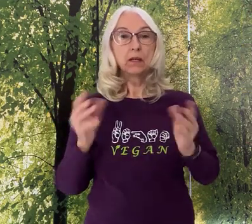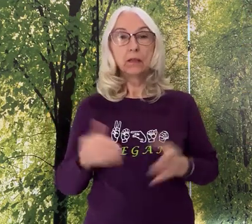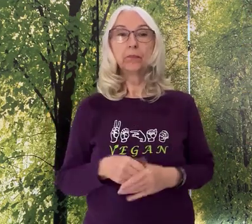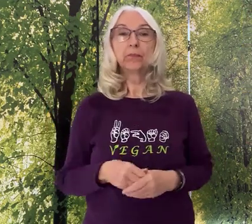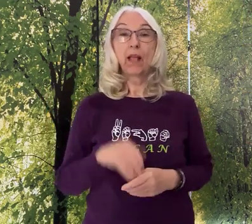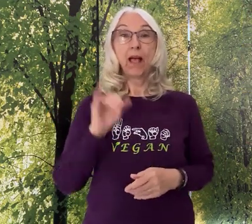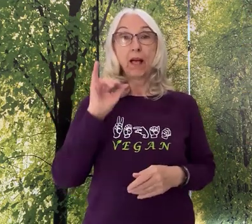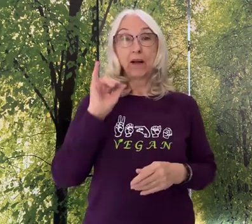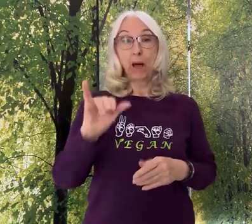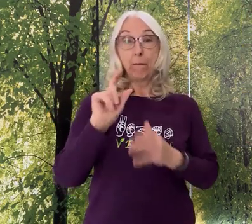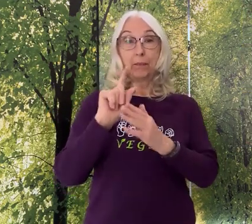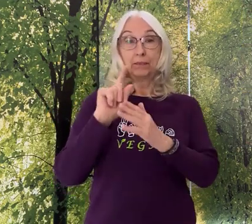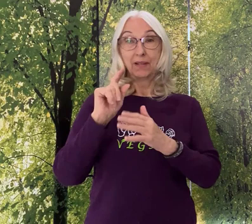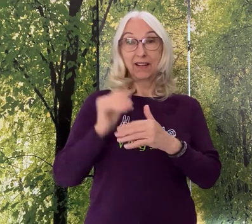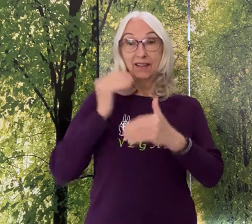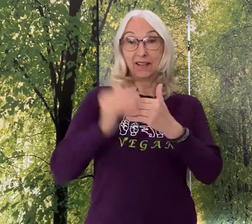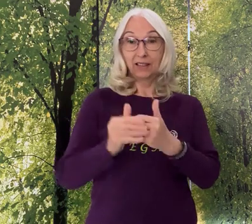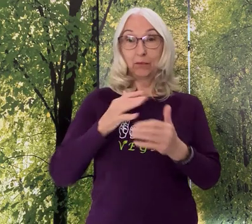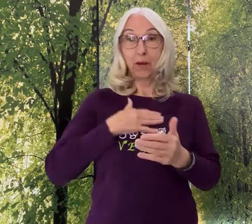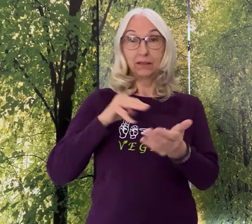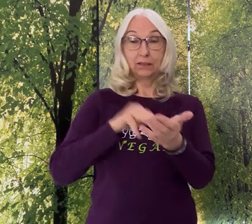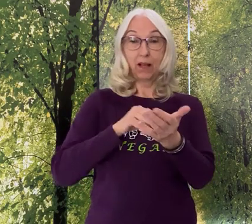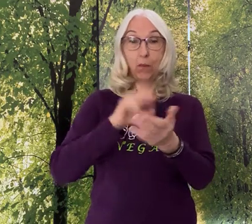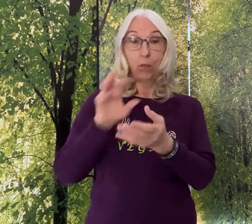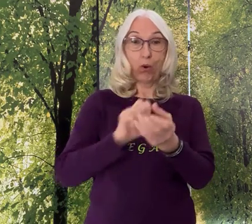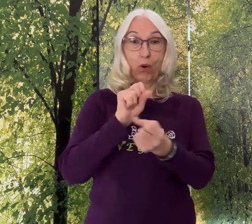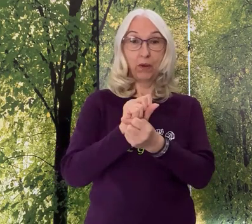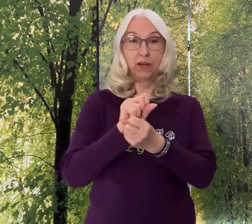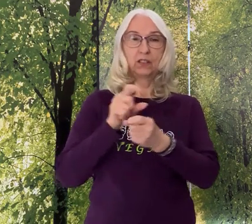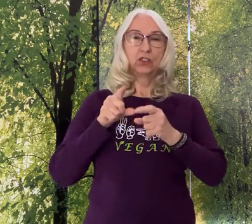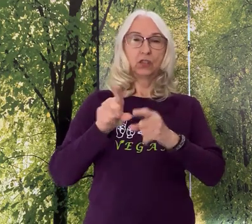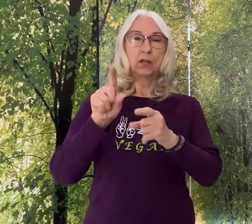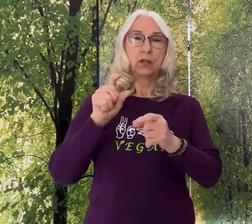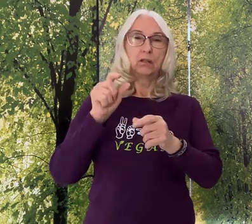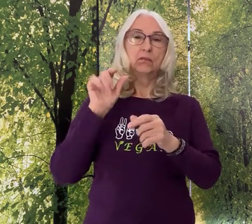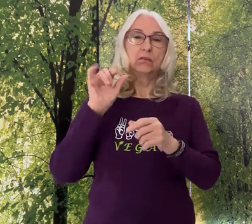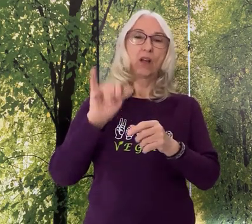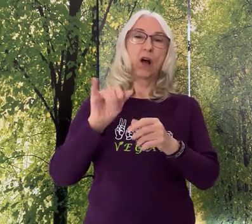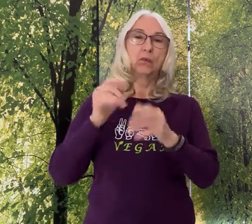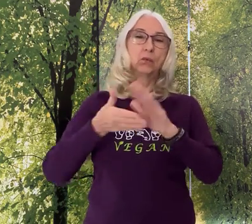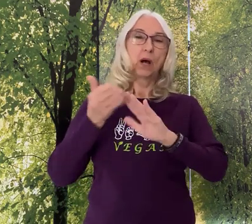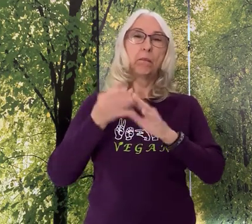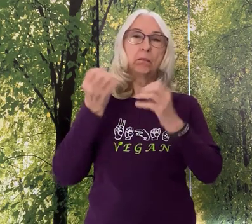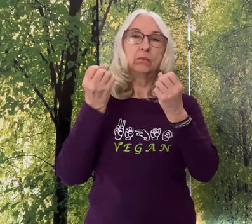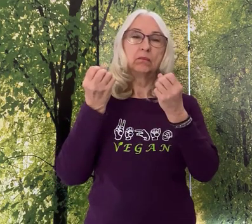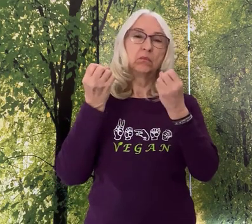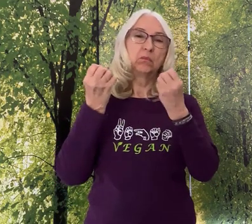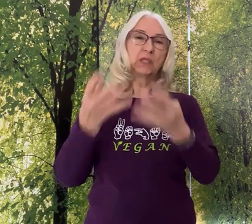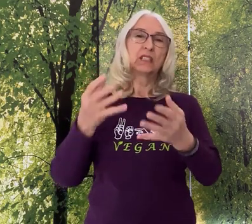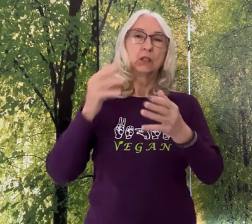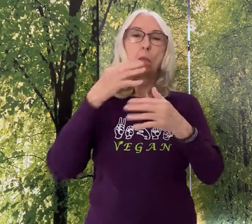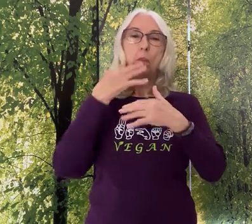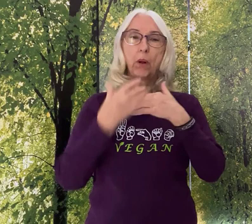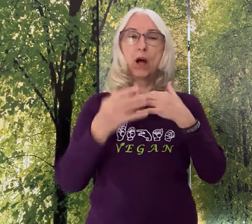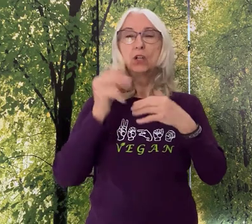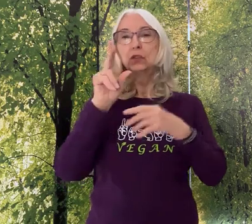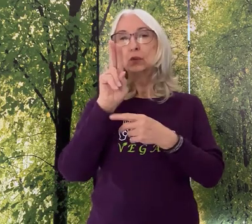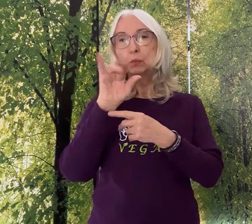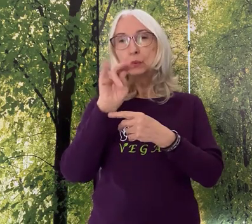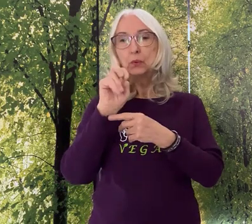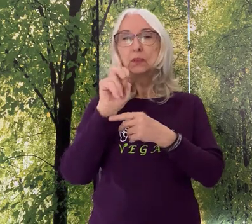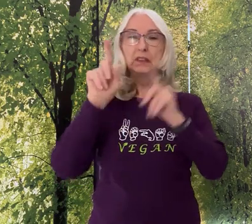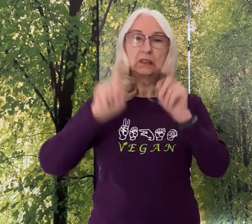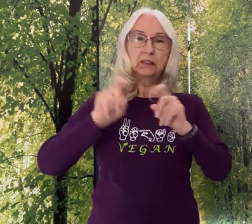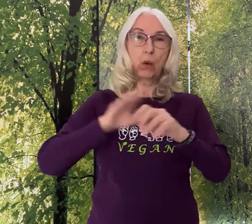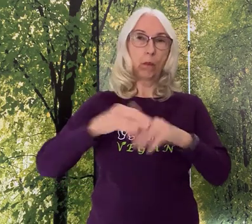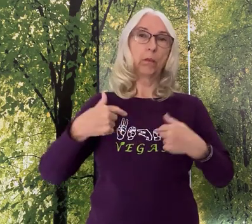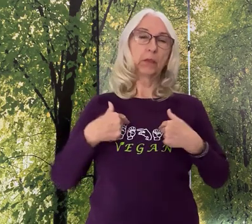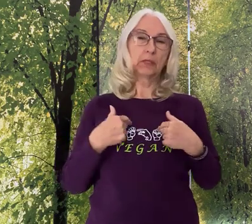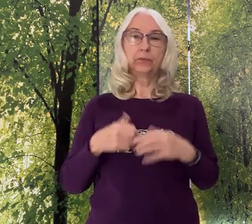At my next doctor’s appointment (during which they ran numerous blood & urine tests on me),